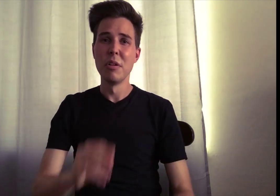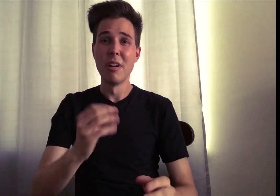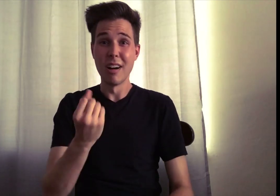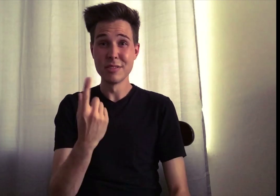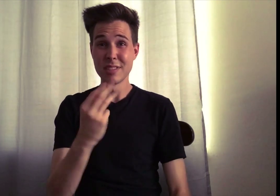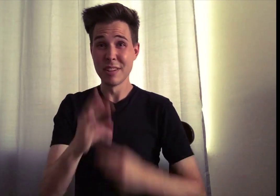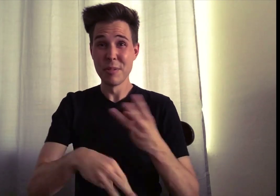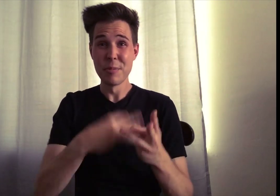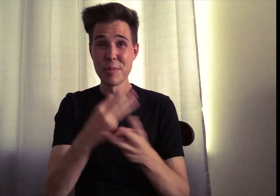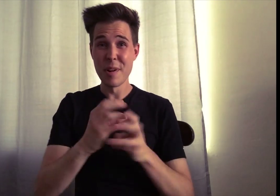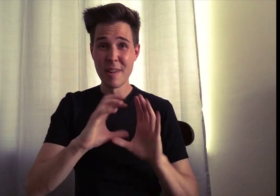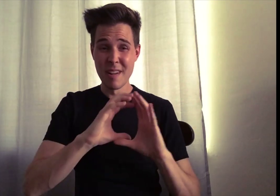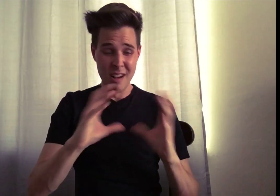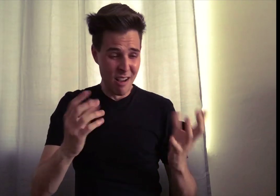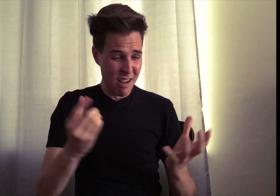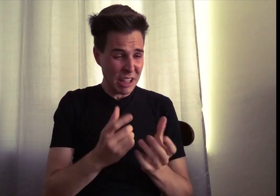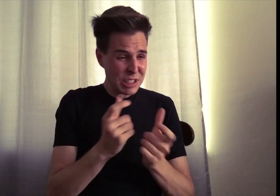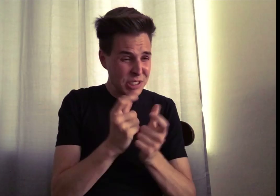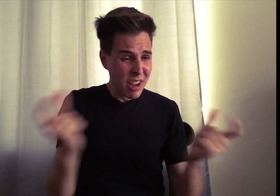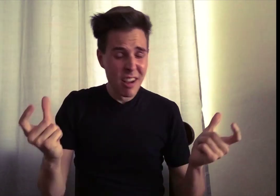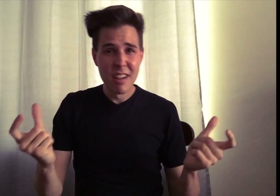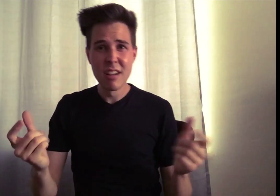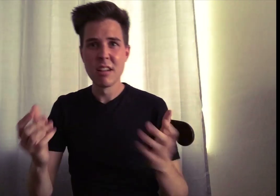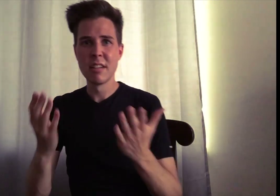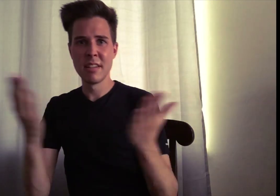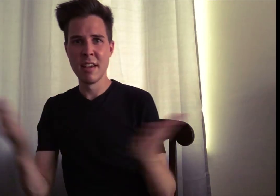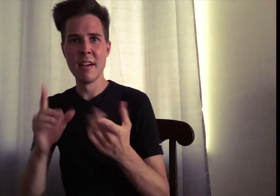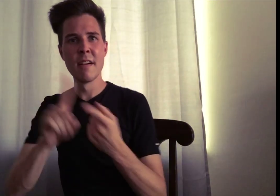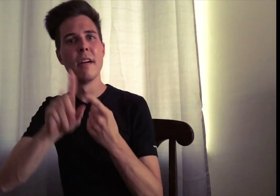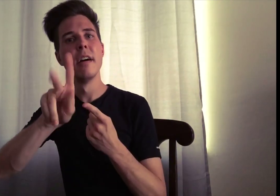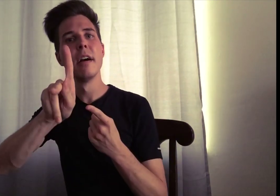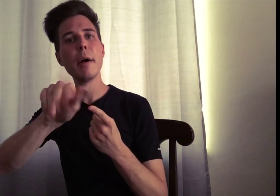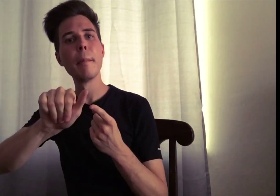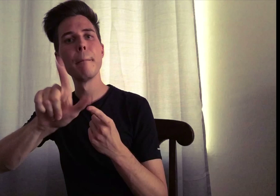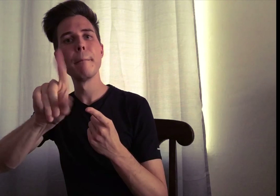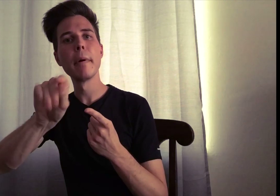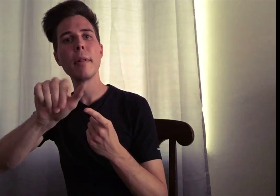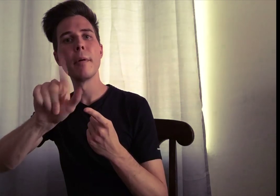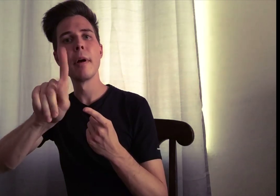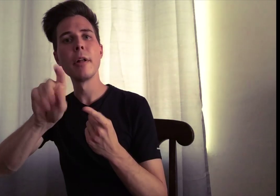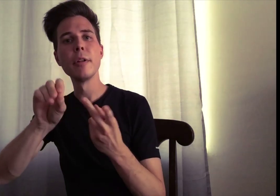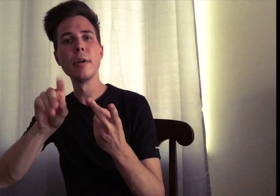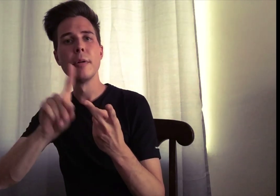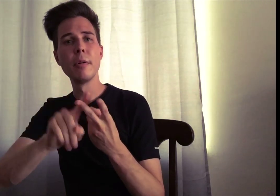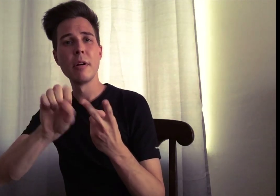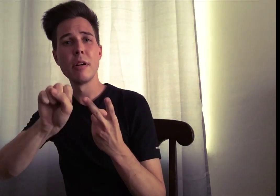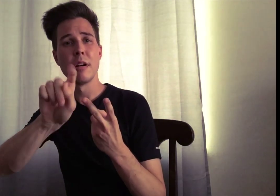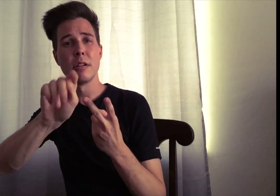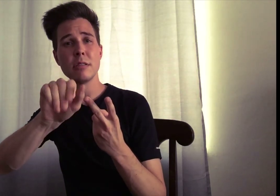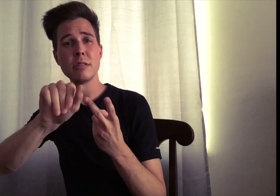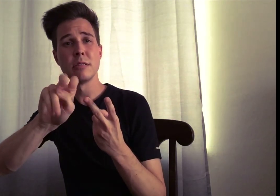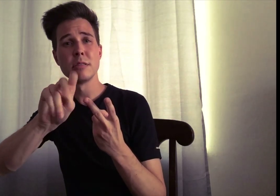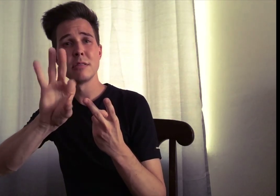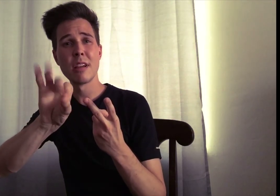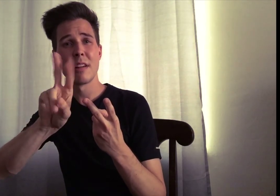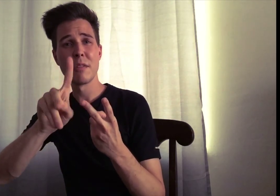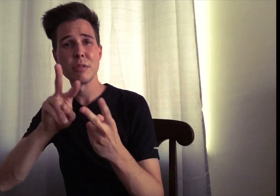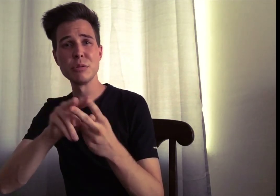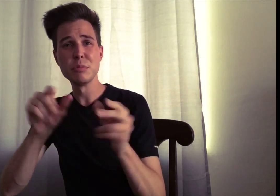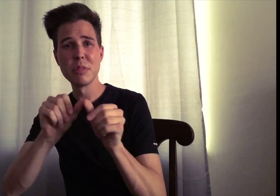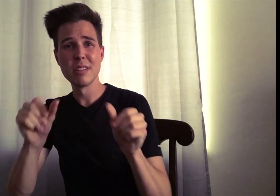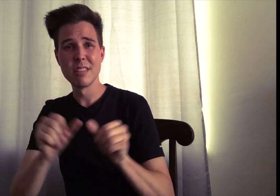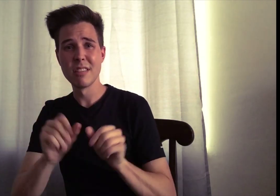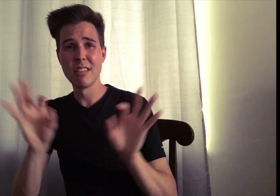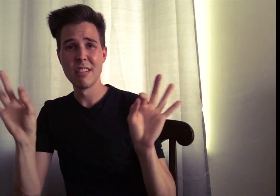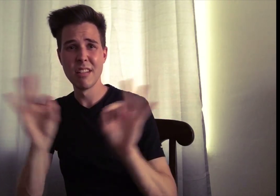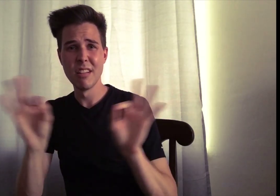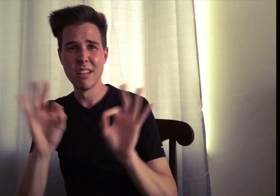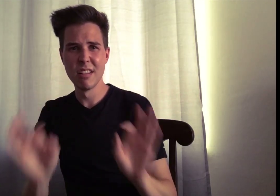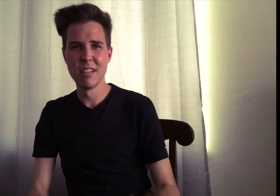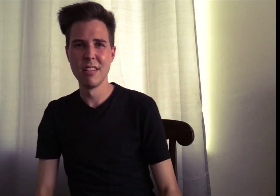The world is huge, it is so much bigger than Palo Alto and Stanford, and you will make a space for yourself in